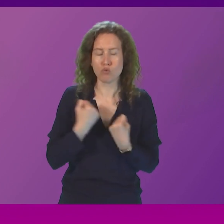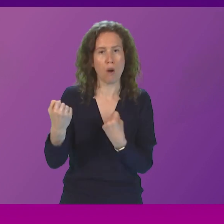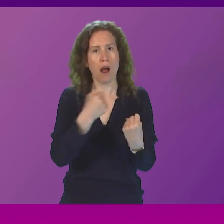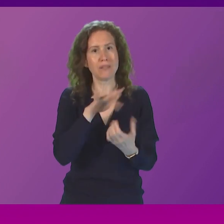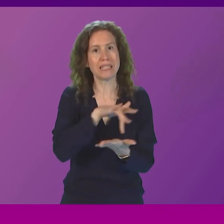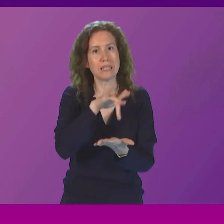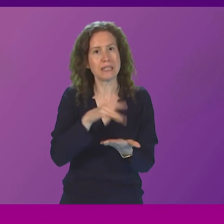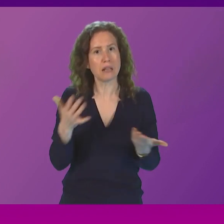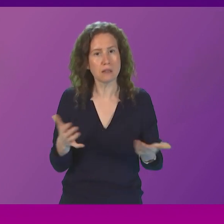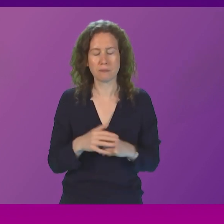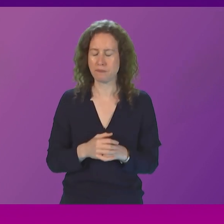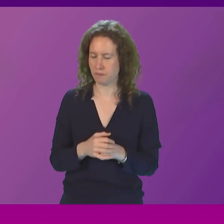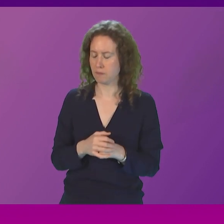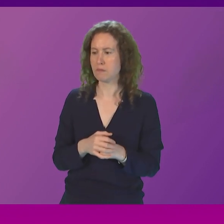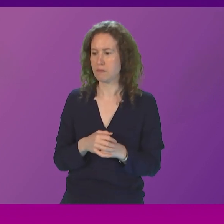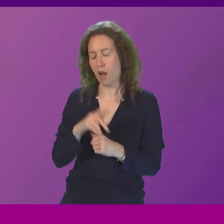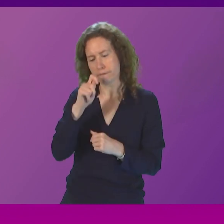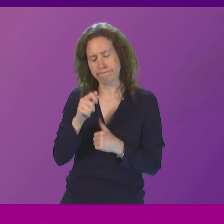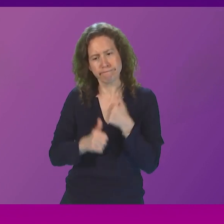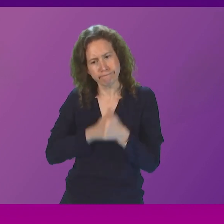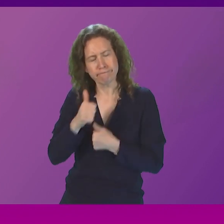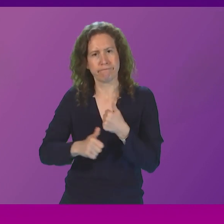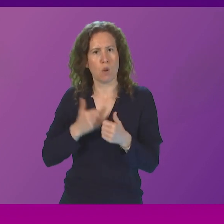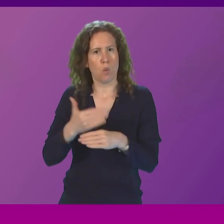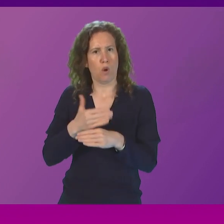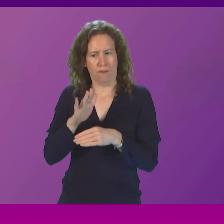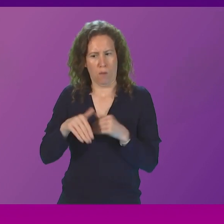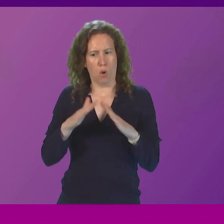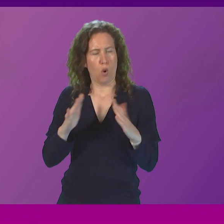I commend the work that is done by Homeless Project Scotland in Glasgow.